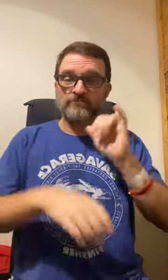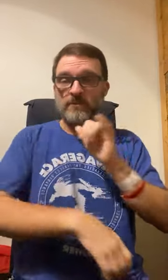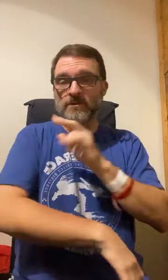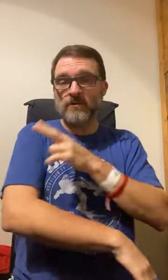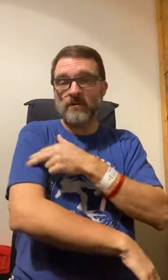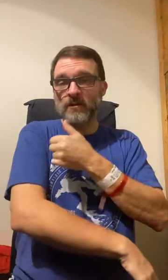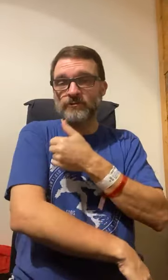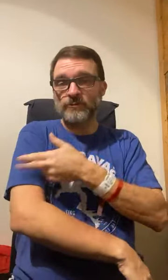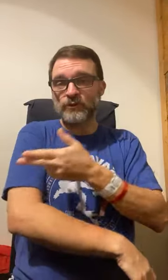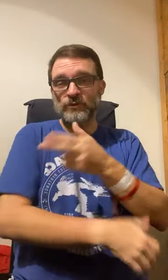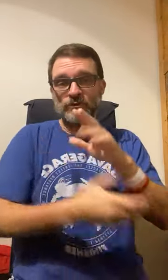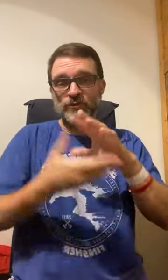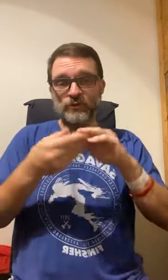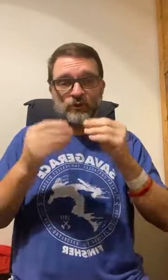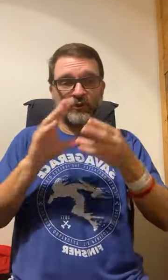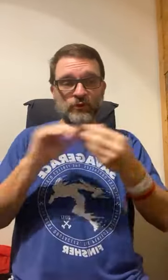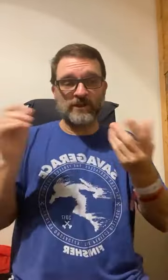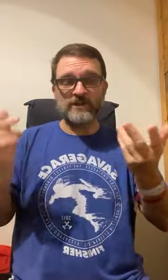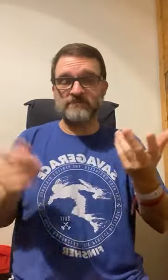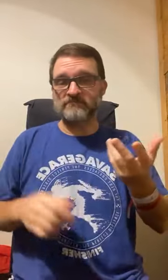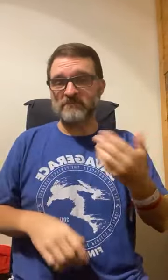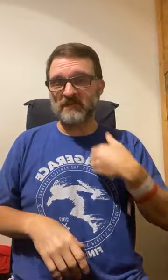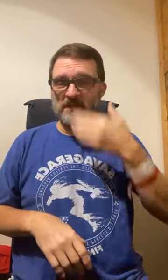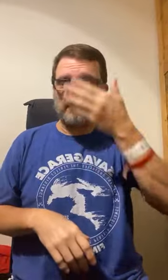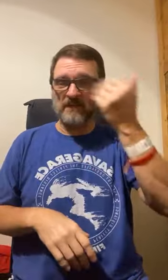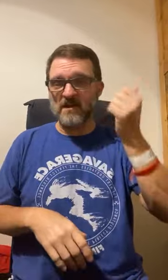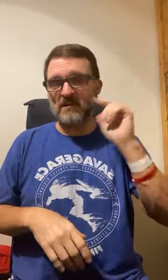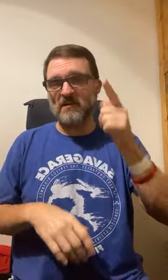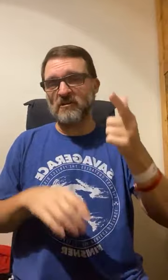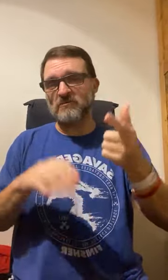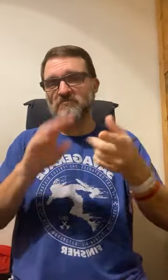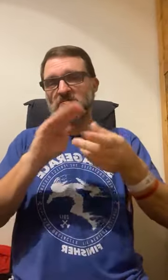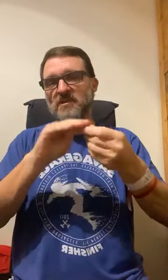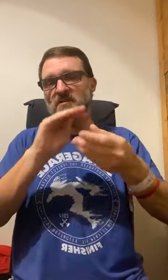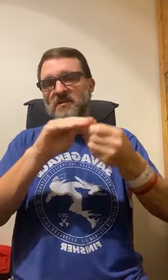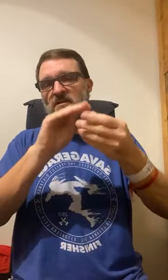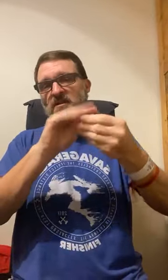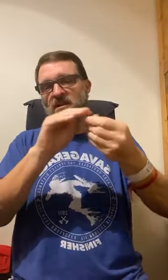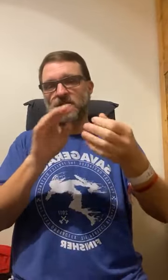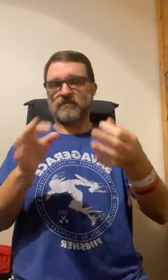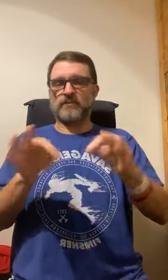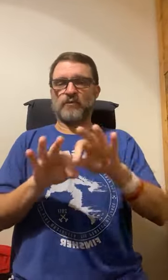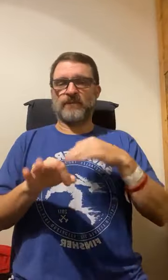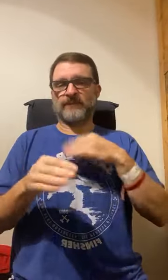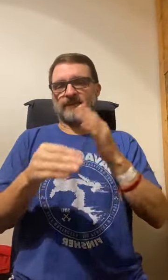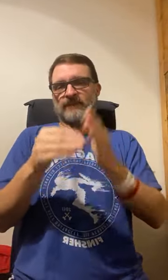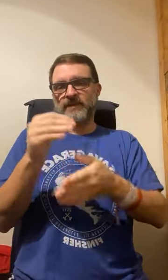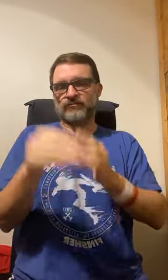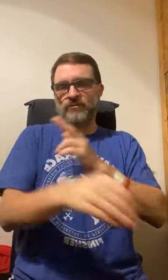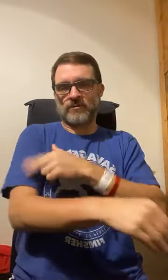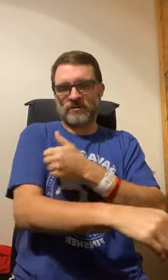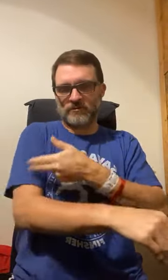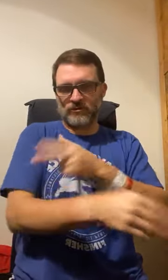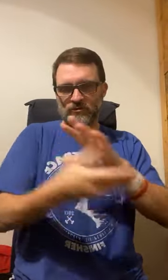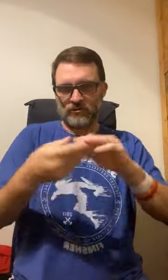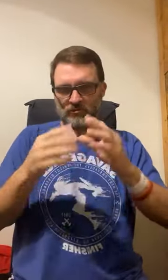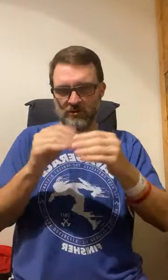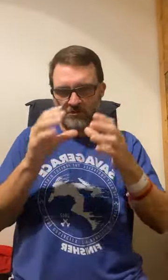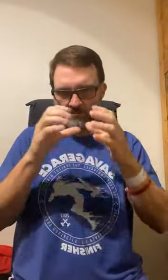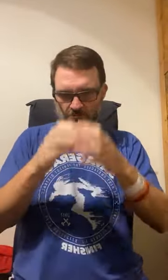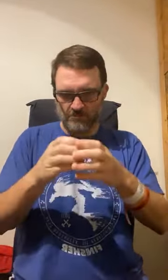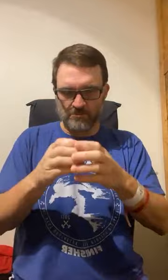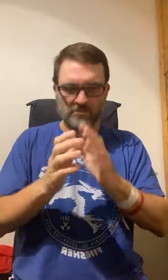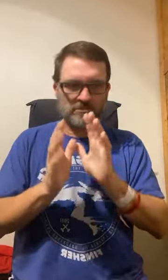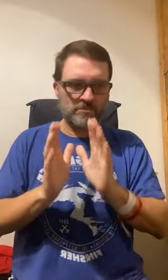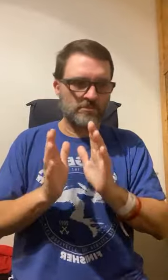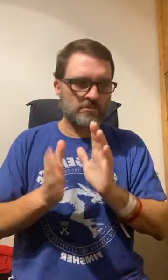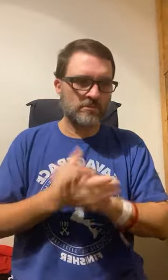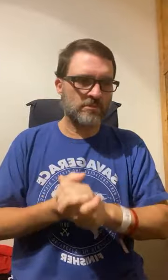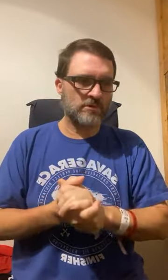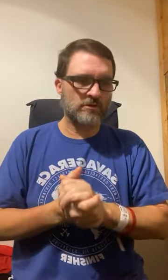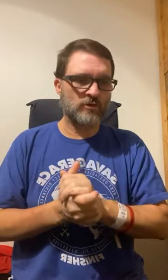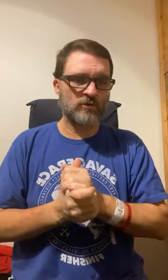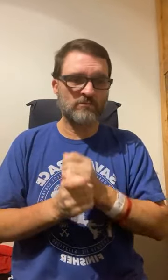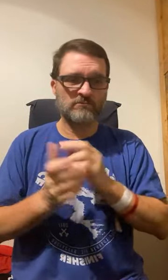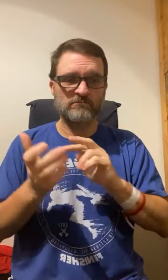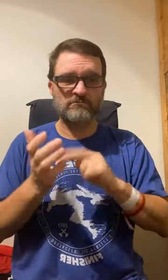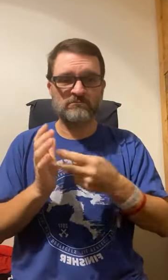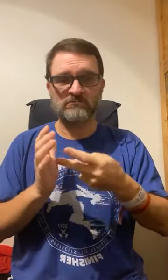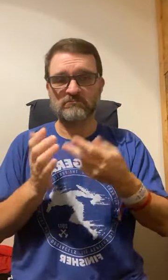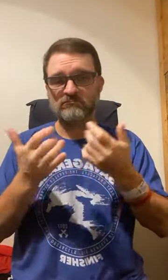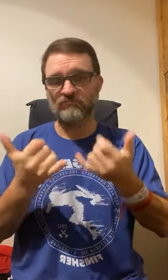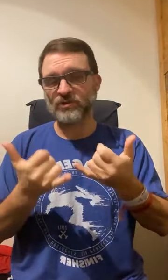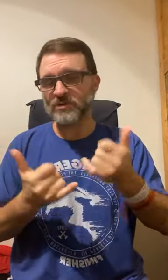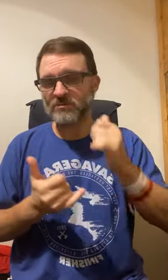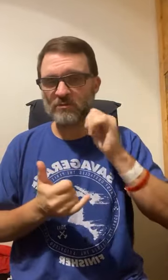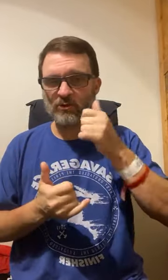Most importantly I did finish the story about my stay at the hospital.